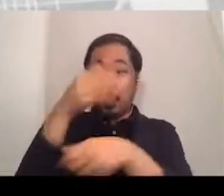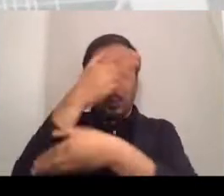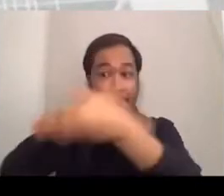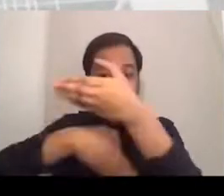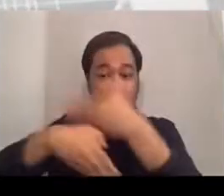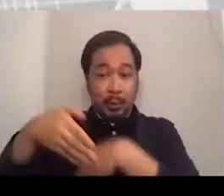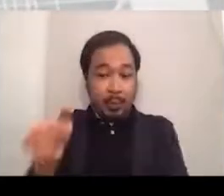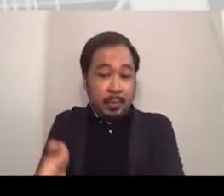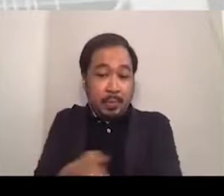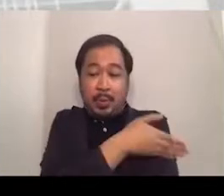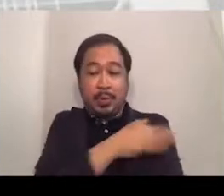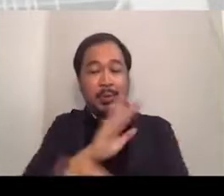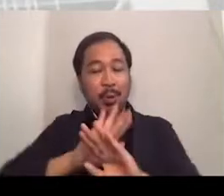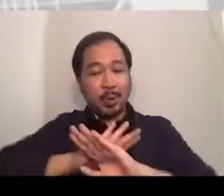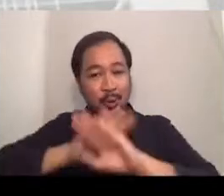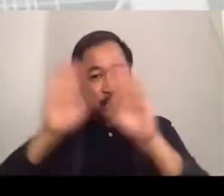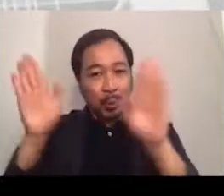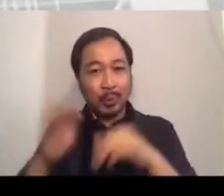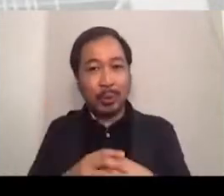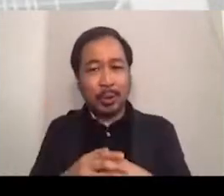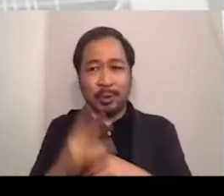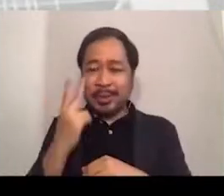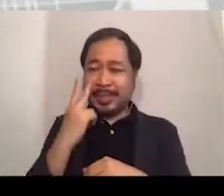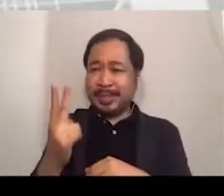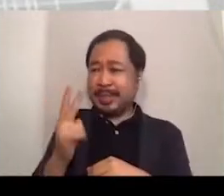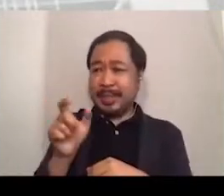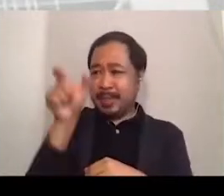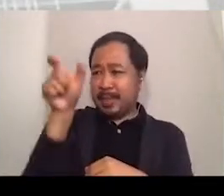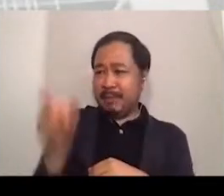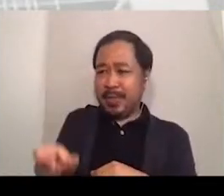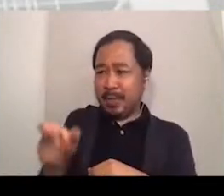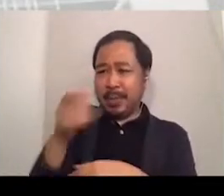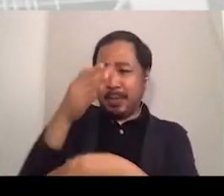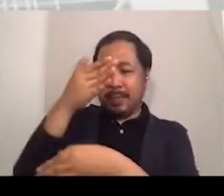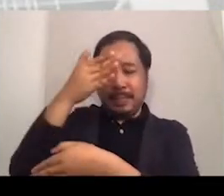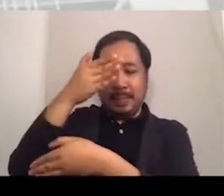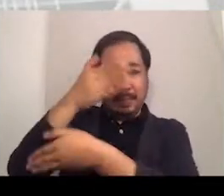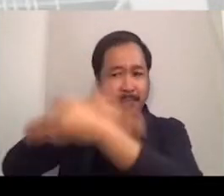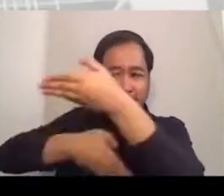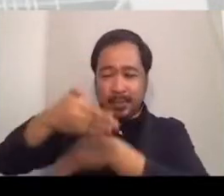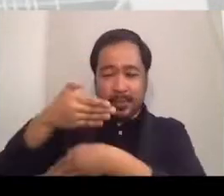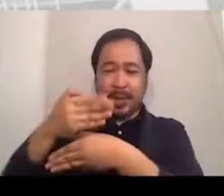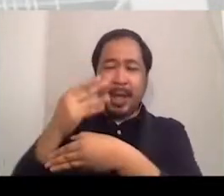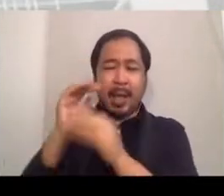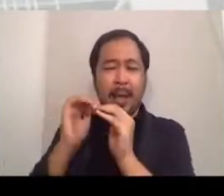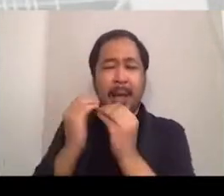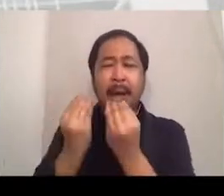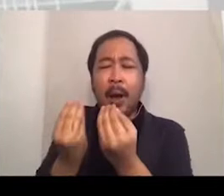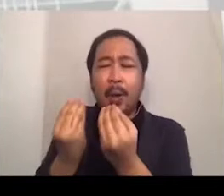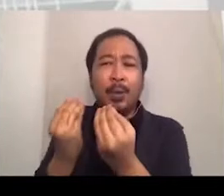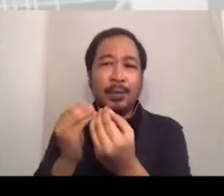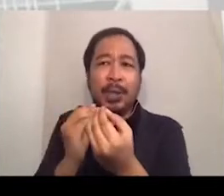that you have reached out to. It really is